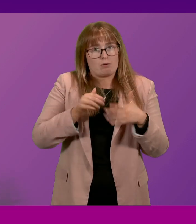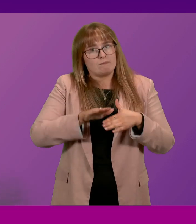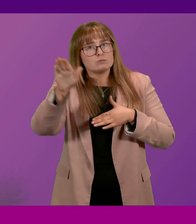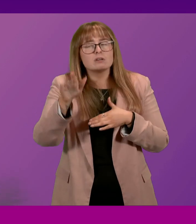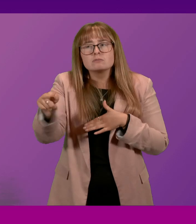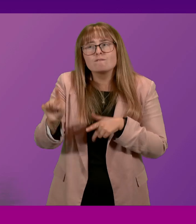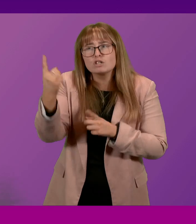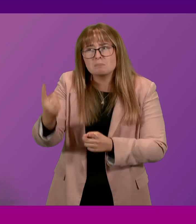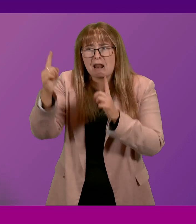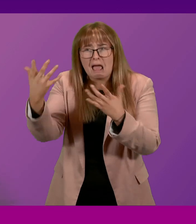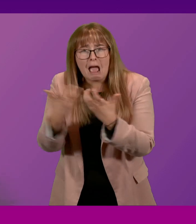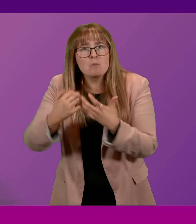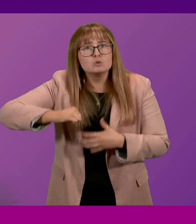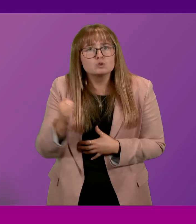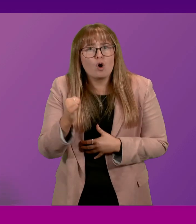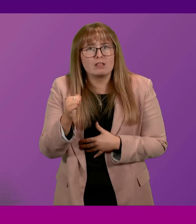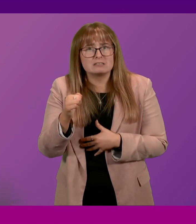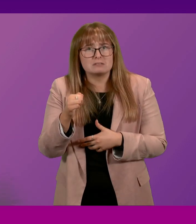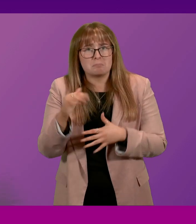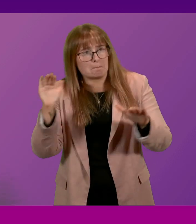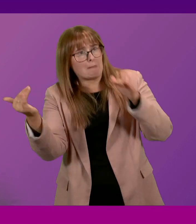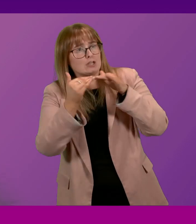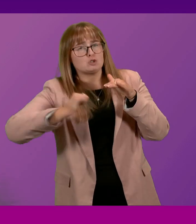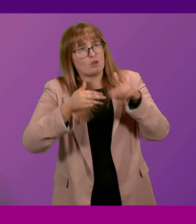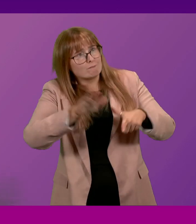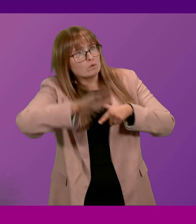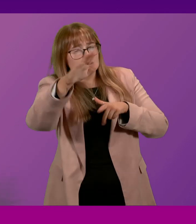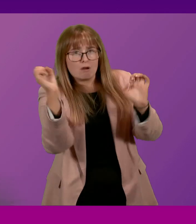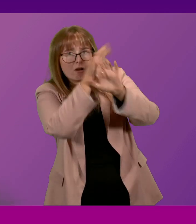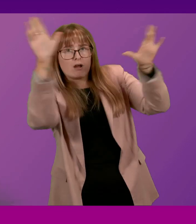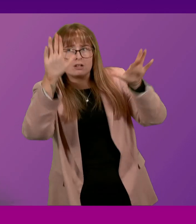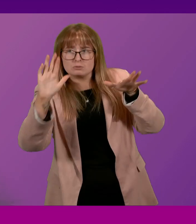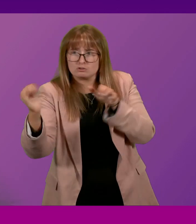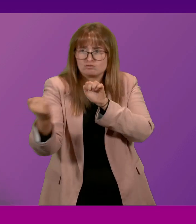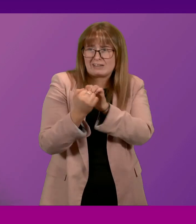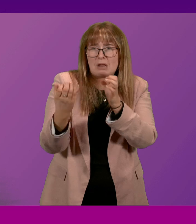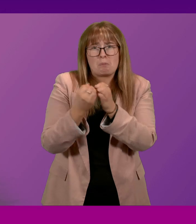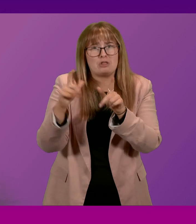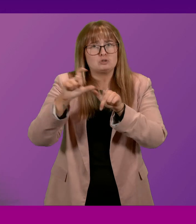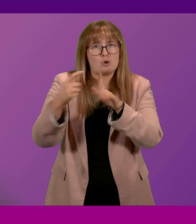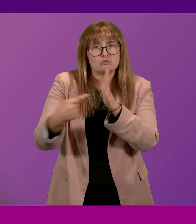how can it be in Scotland’s interests to court the favours of someone such as Donald Trump?